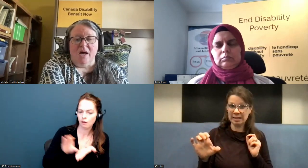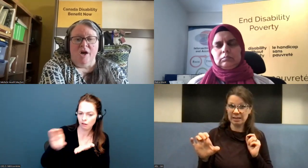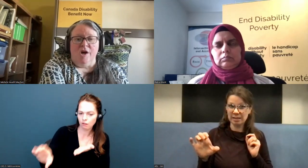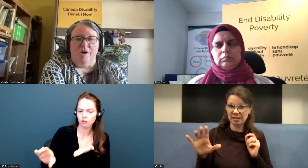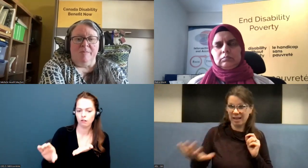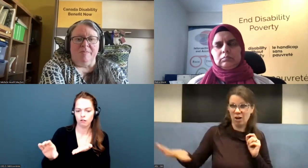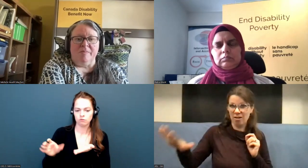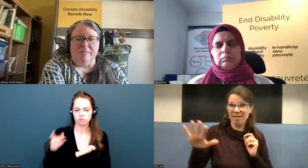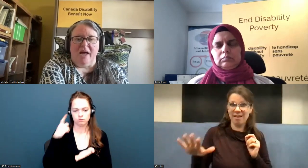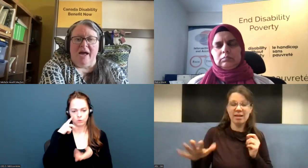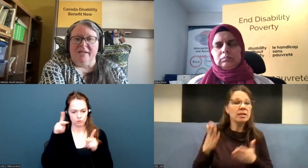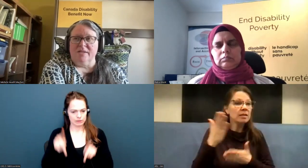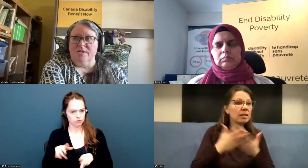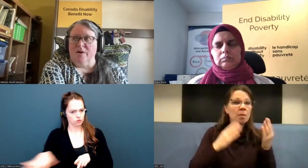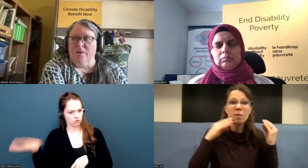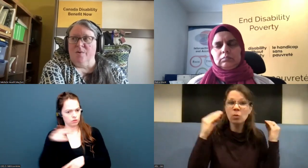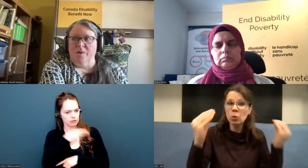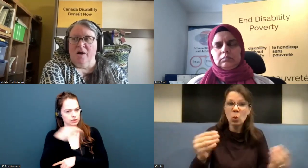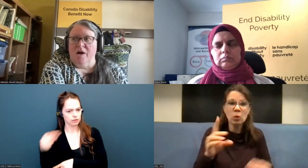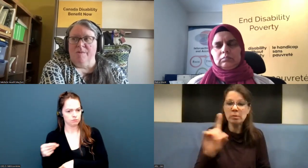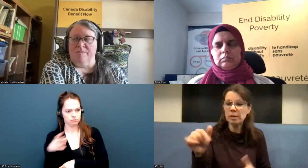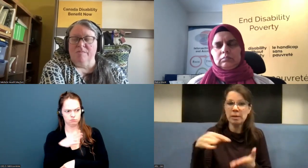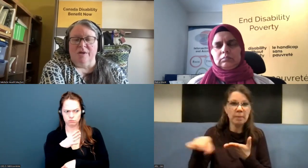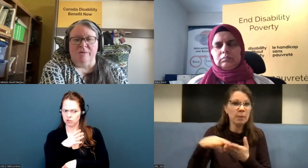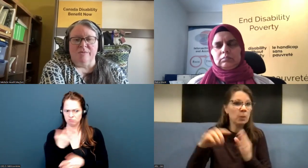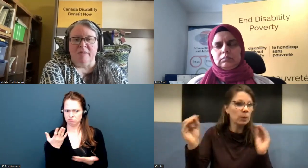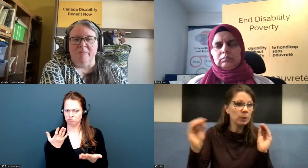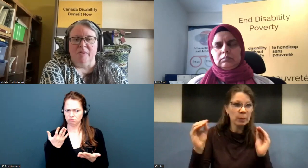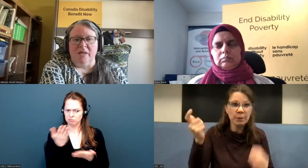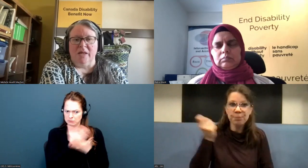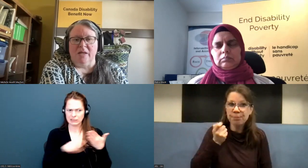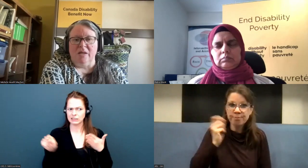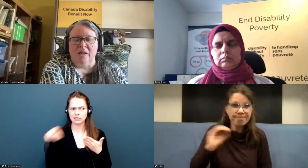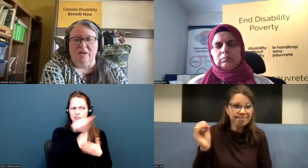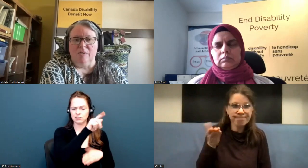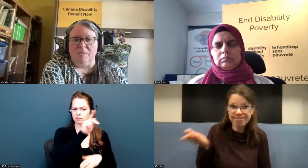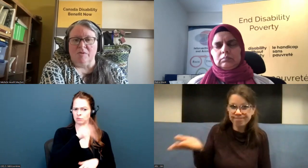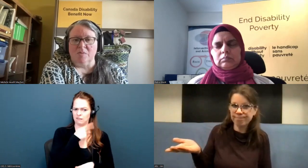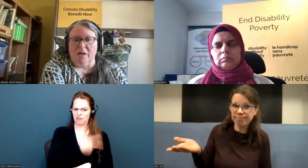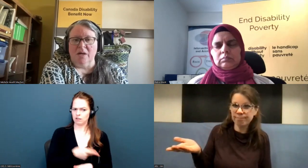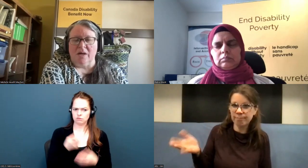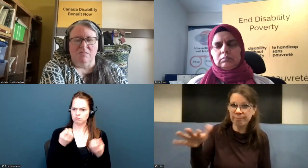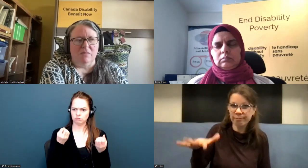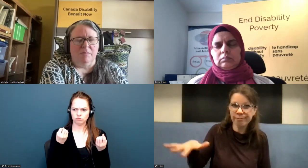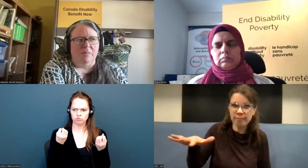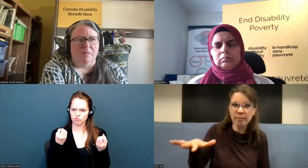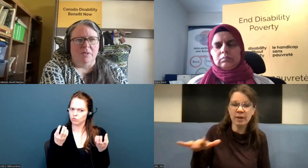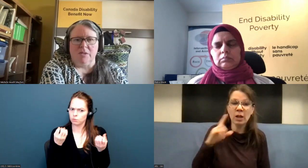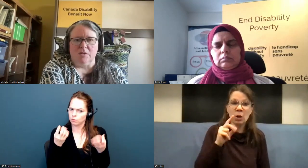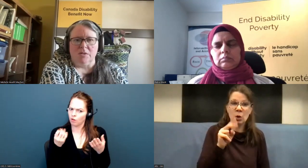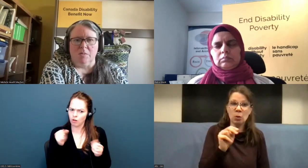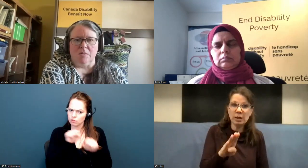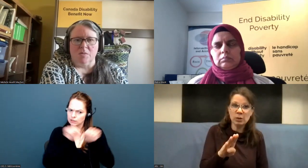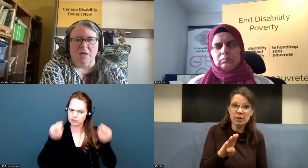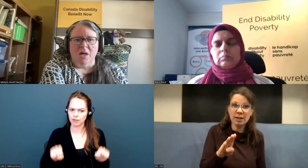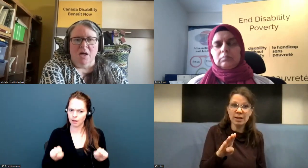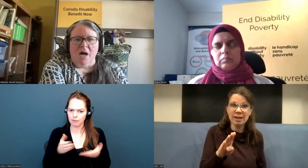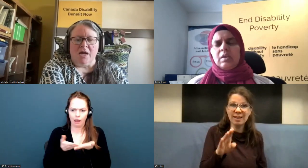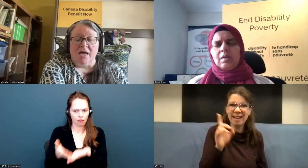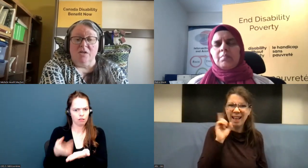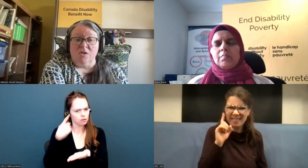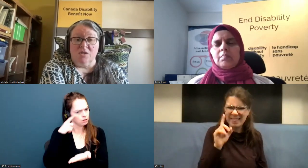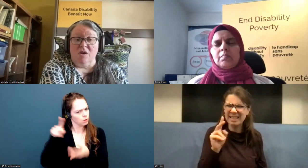AND SO PEOPLE IN NEW BRUNSWICK -- I'M PRETTY SURE IT IS NEW BRUNSWICK -- ARE GETTING JUST